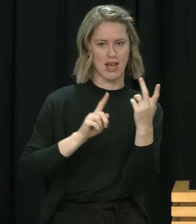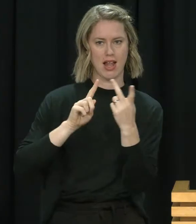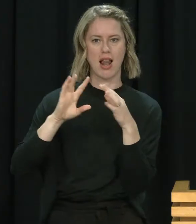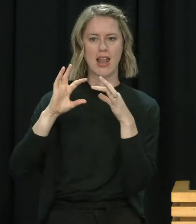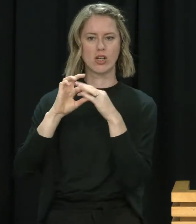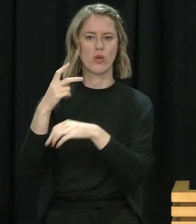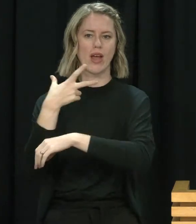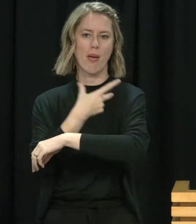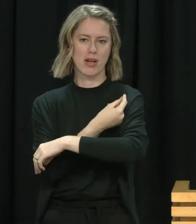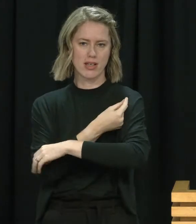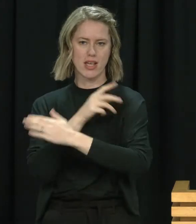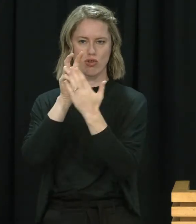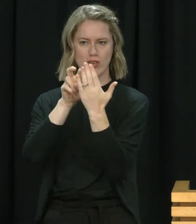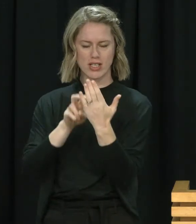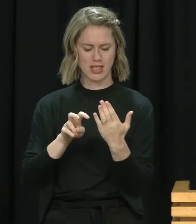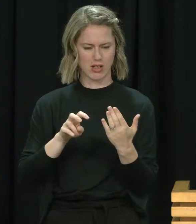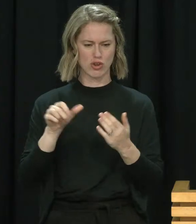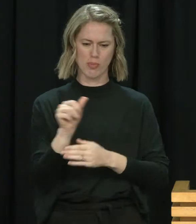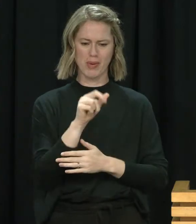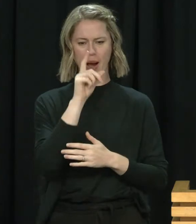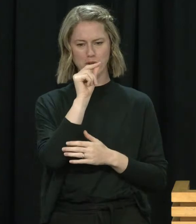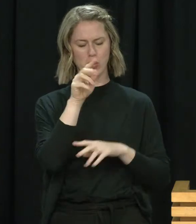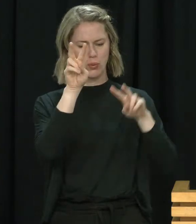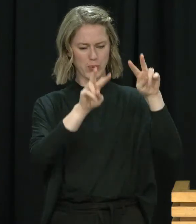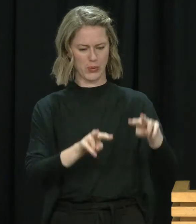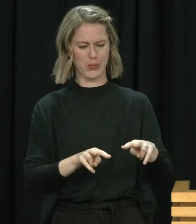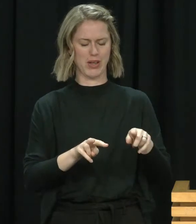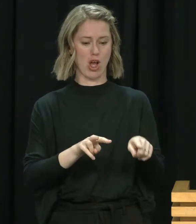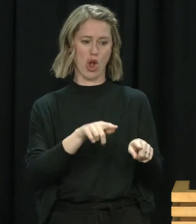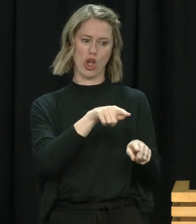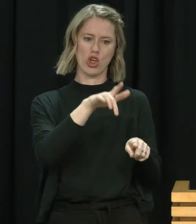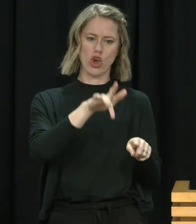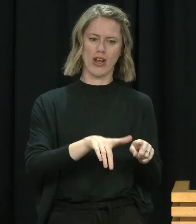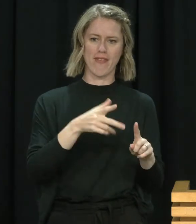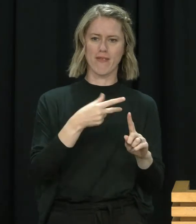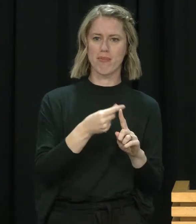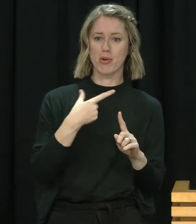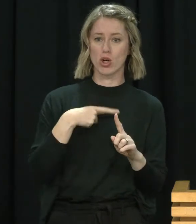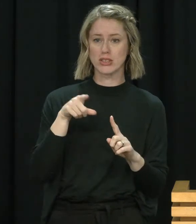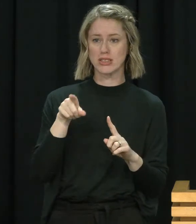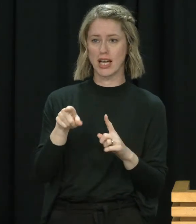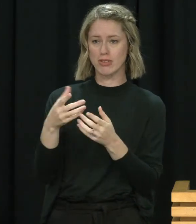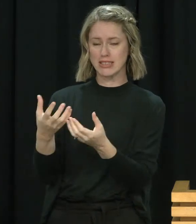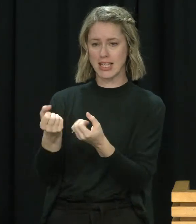there? We've got the border testing register and the